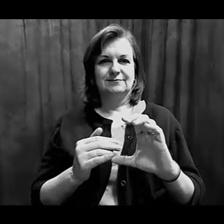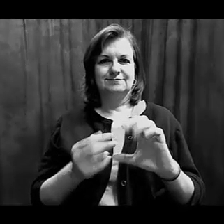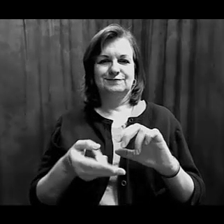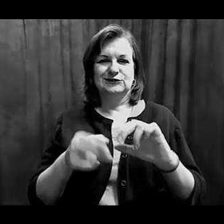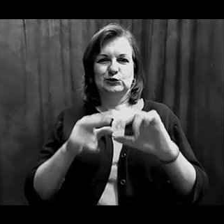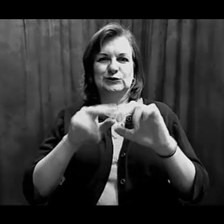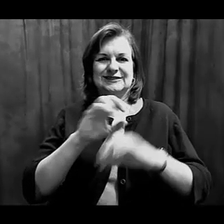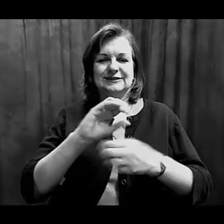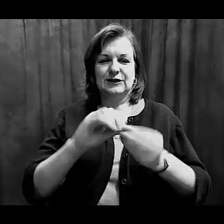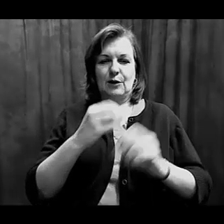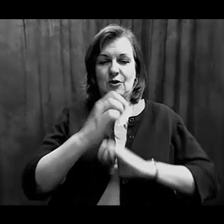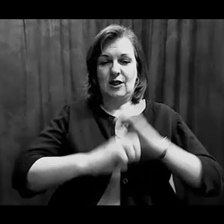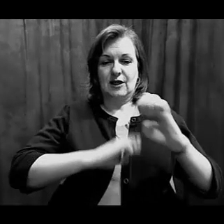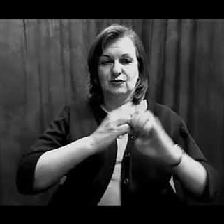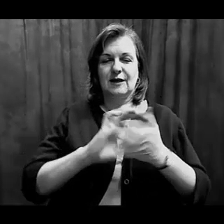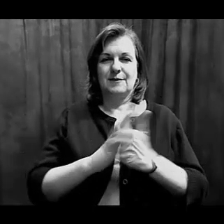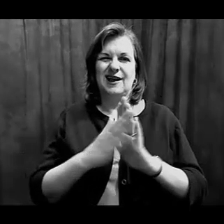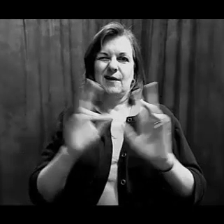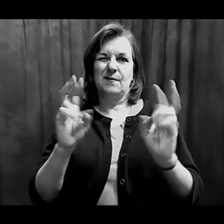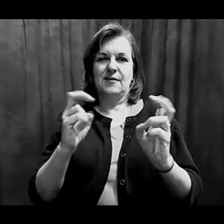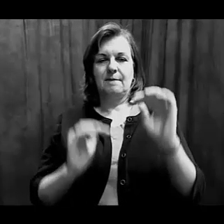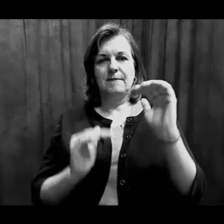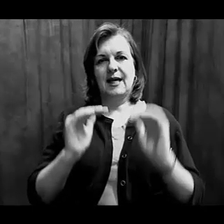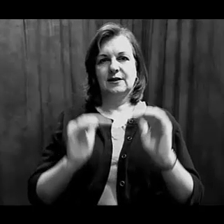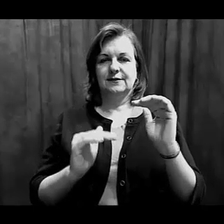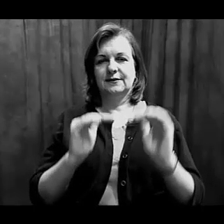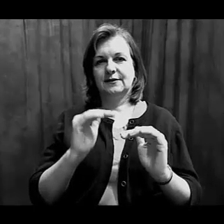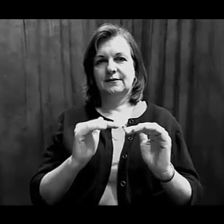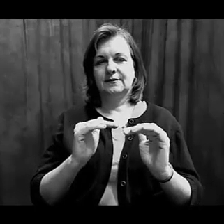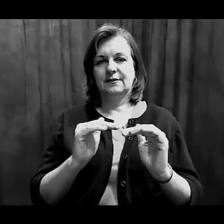so it's looking to achieve balance you can think about it that way